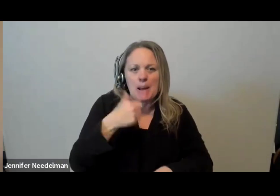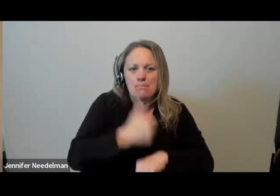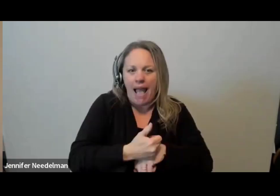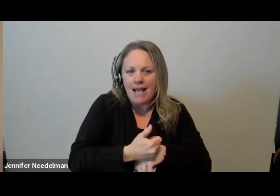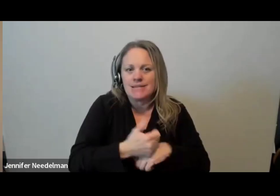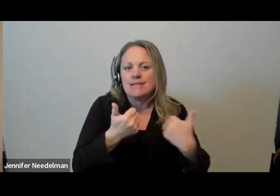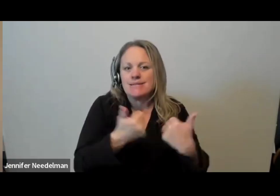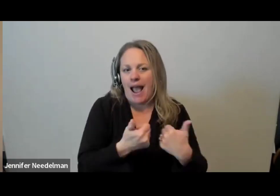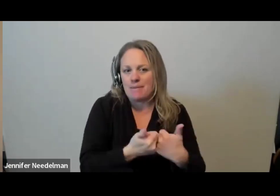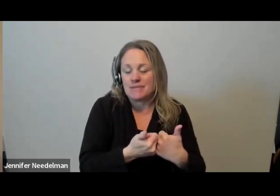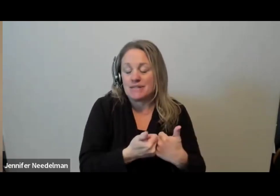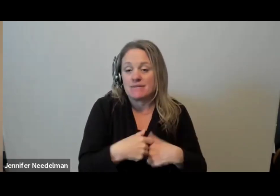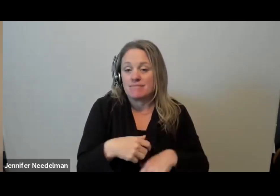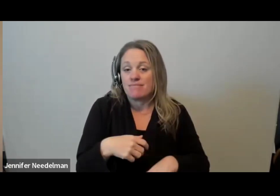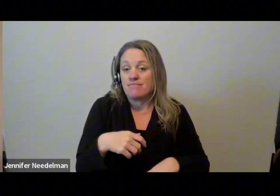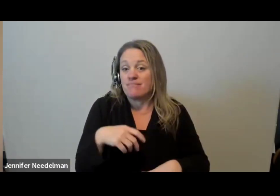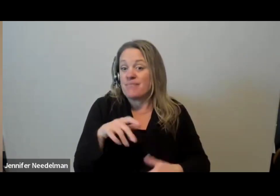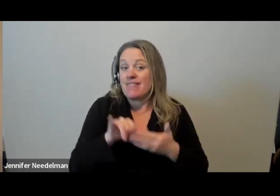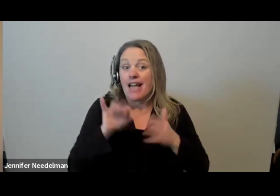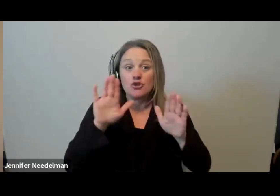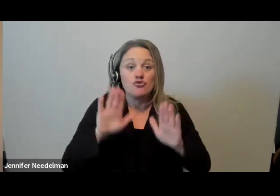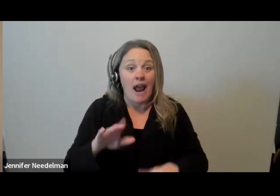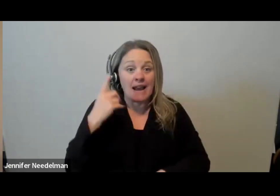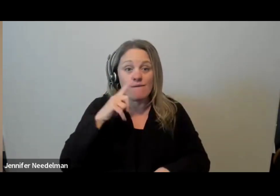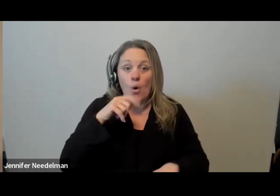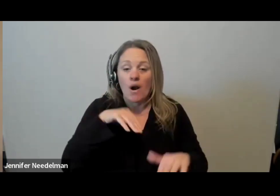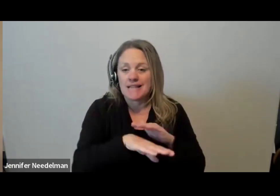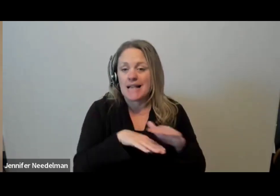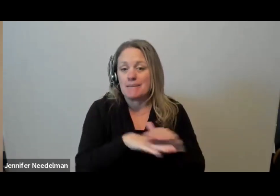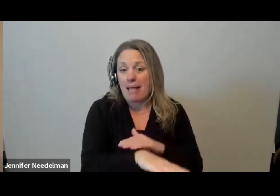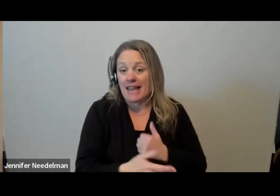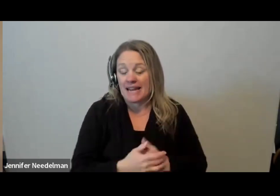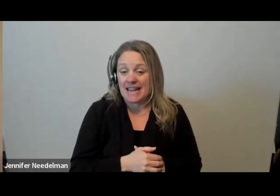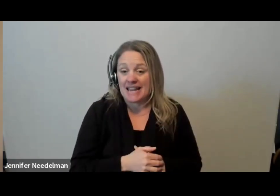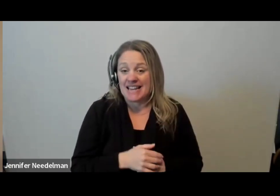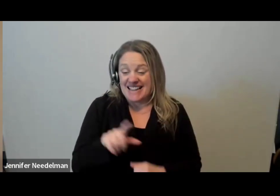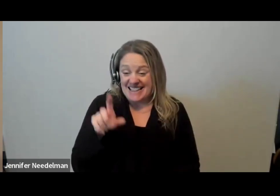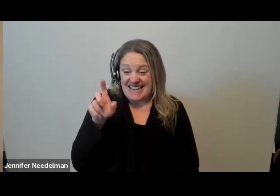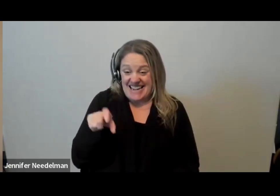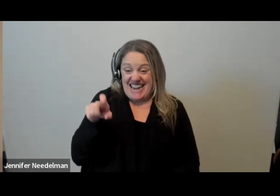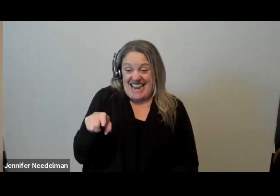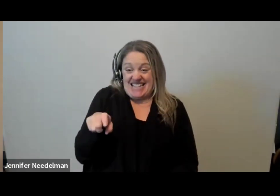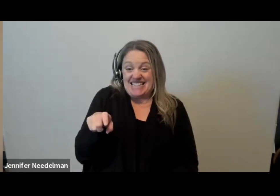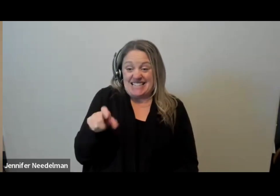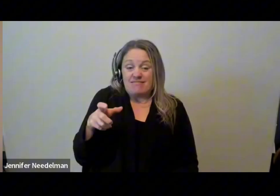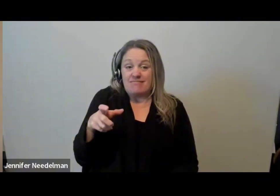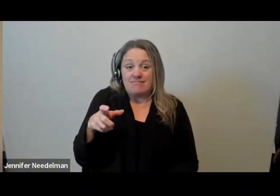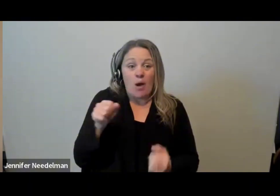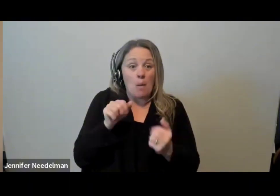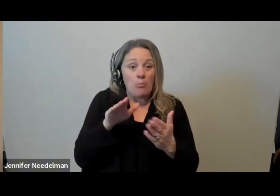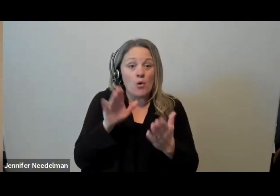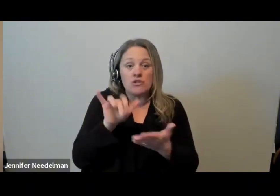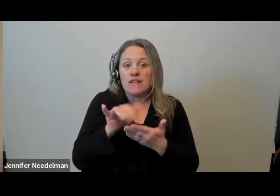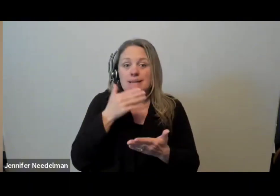and that's fantastic for accessibility because a needs-based approach is, is the best way to solve it.